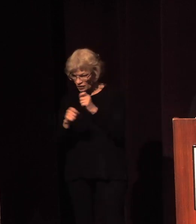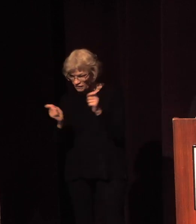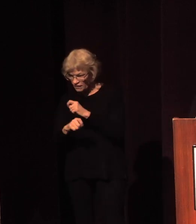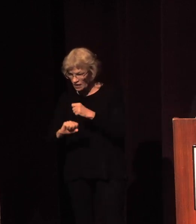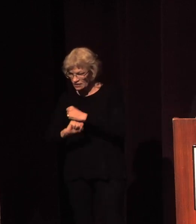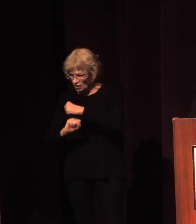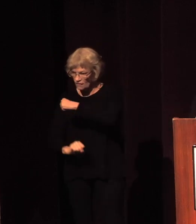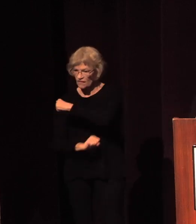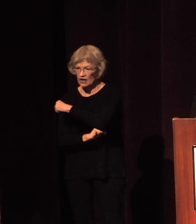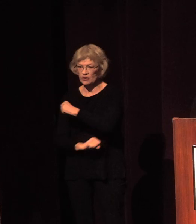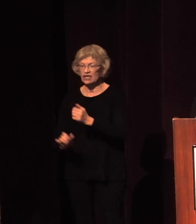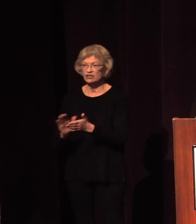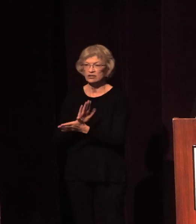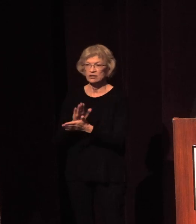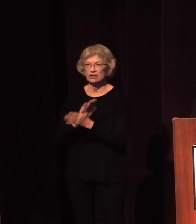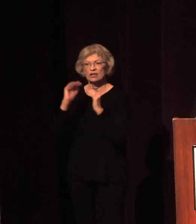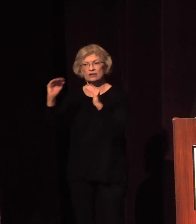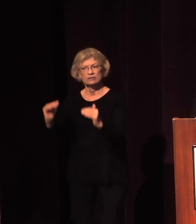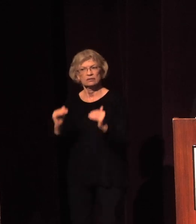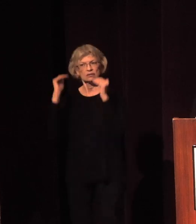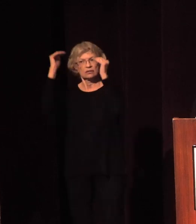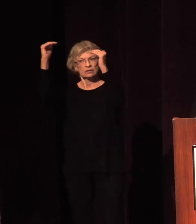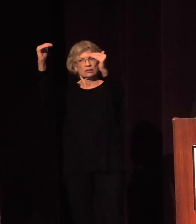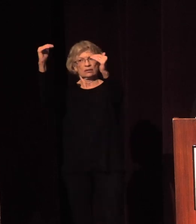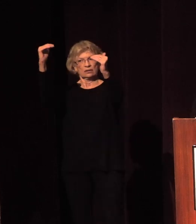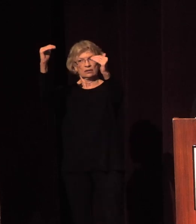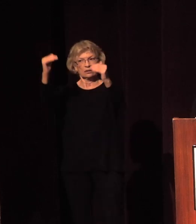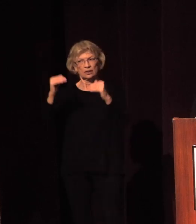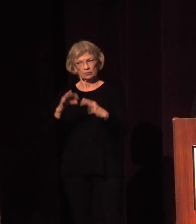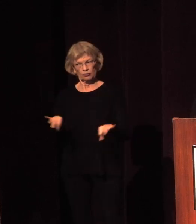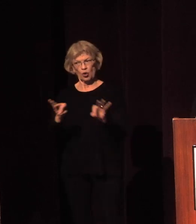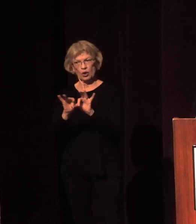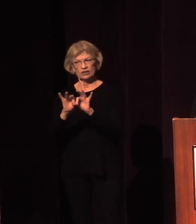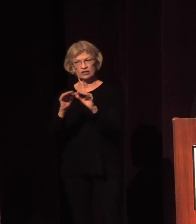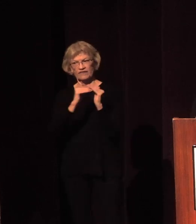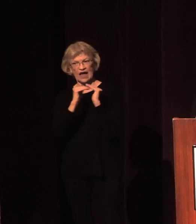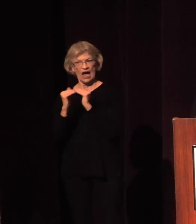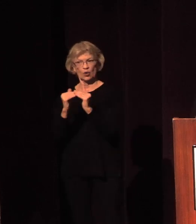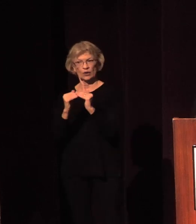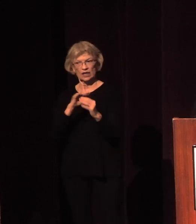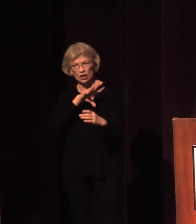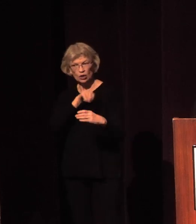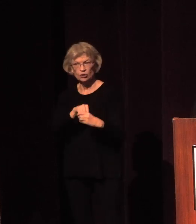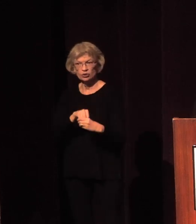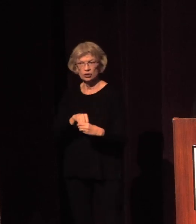that worked, and we worked to revise our foundational documents to elevate the importance of equity and